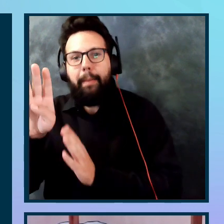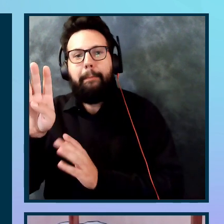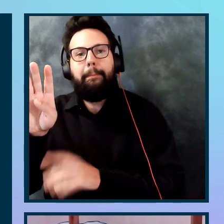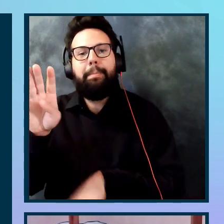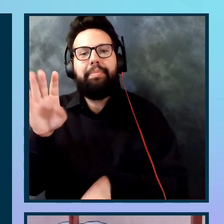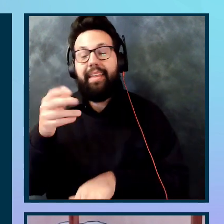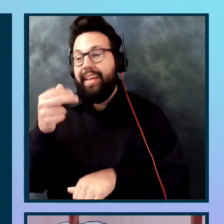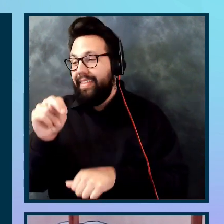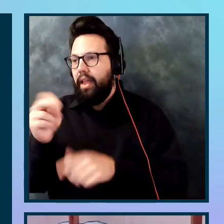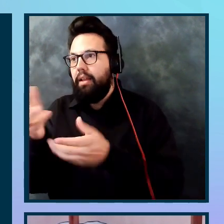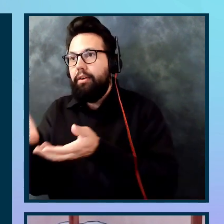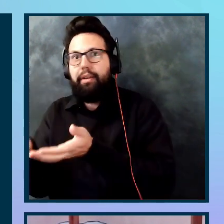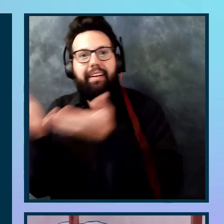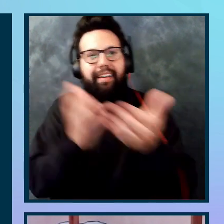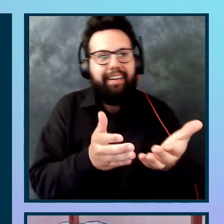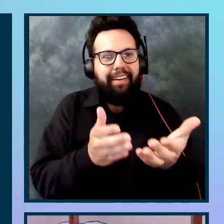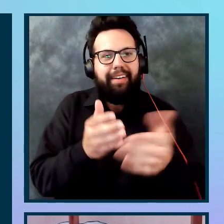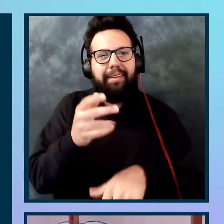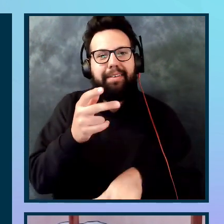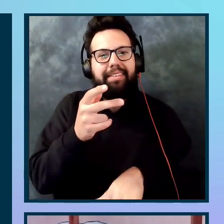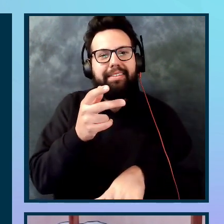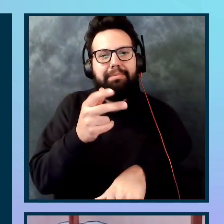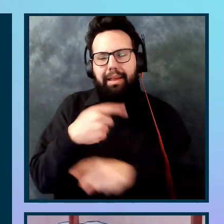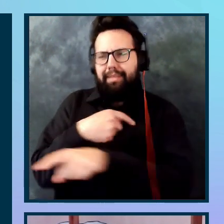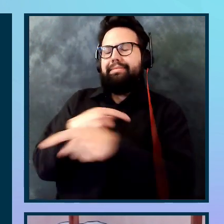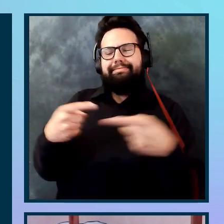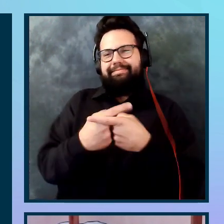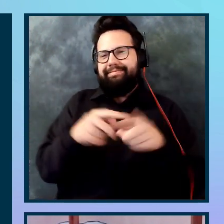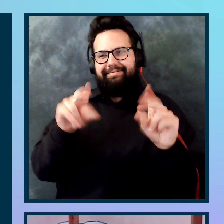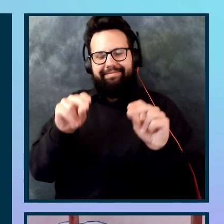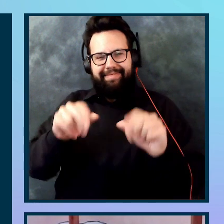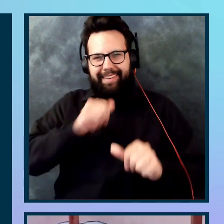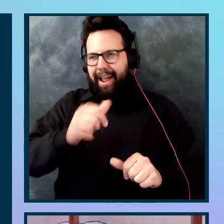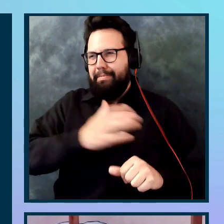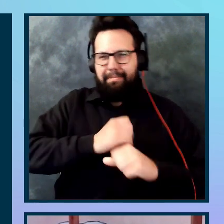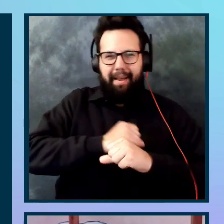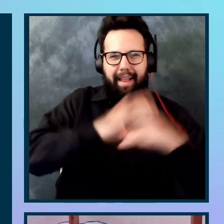"That's not what I meant. Let's try again." That leads to the product being delivered late,